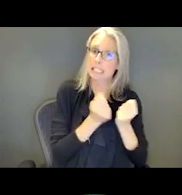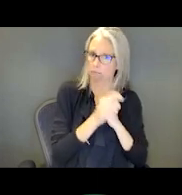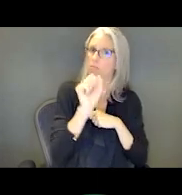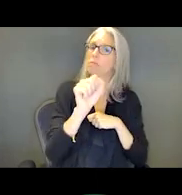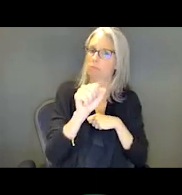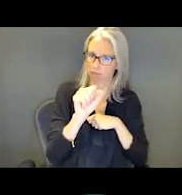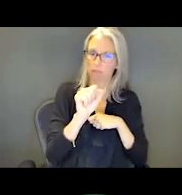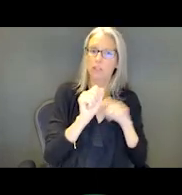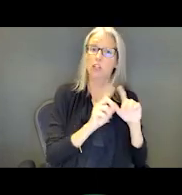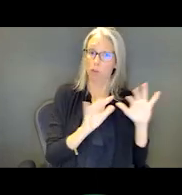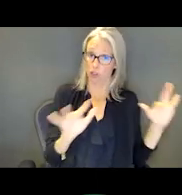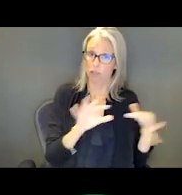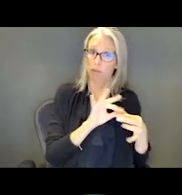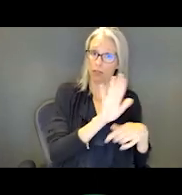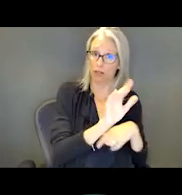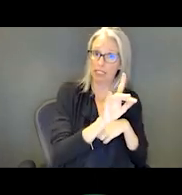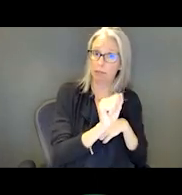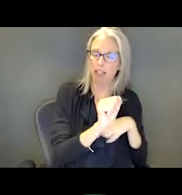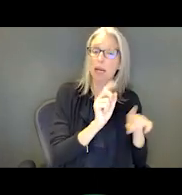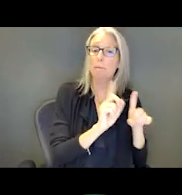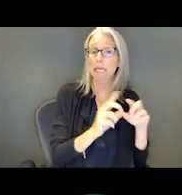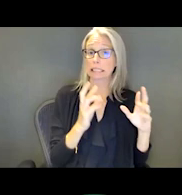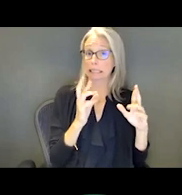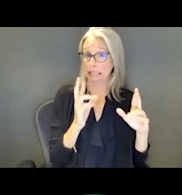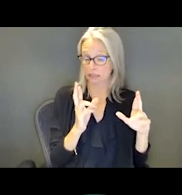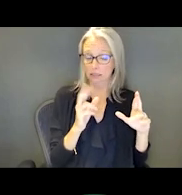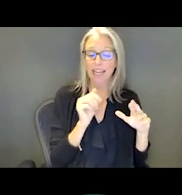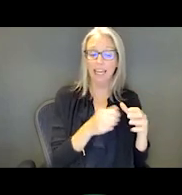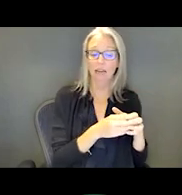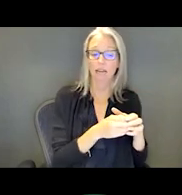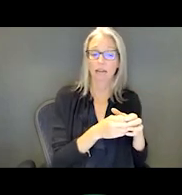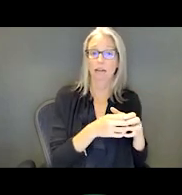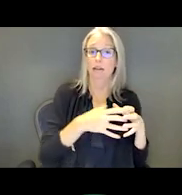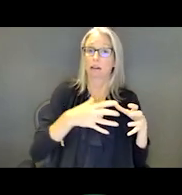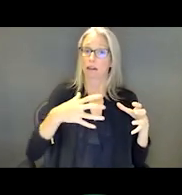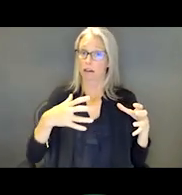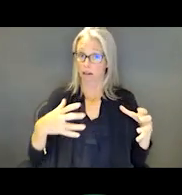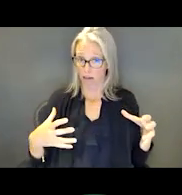delivery system so that people can easily access this, but also, you know, increased